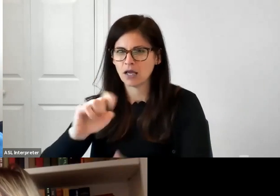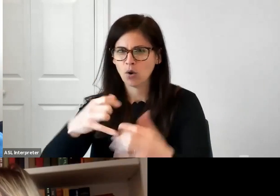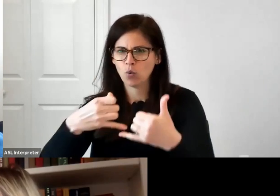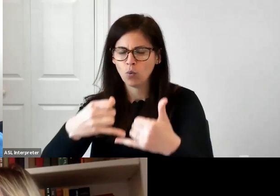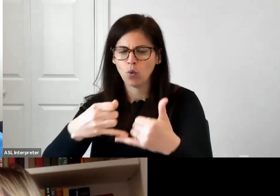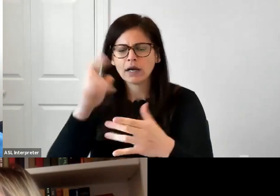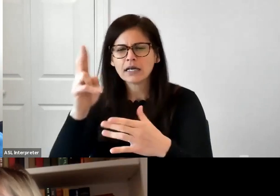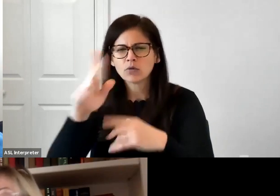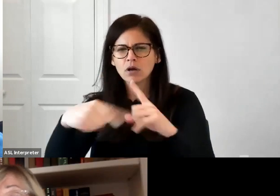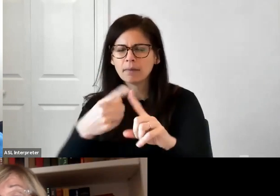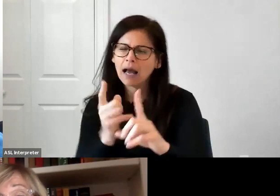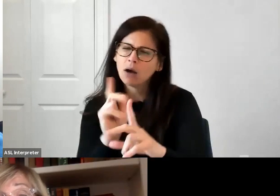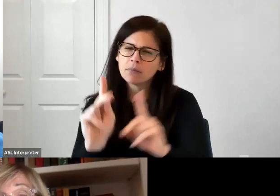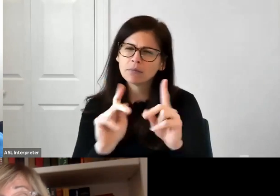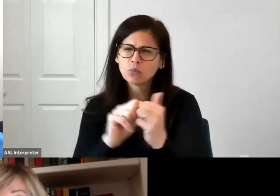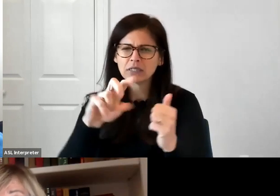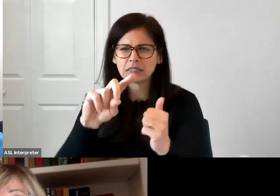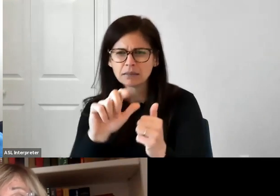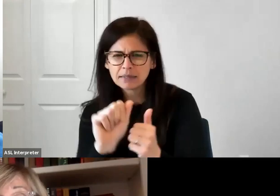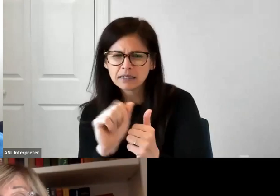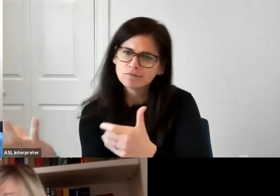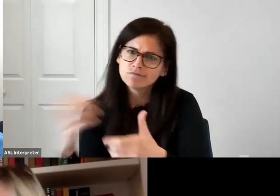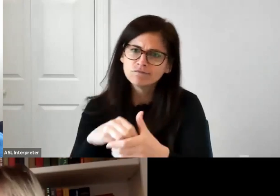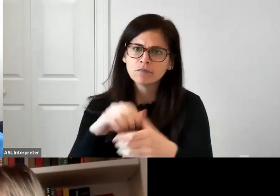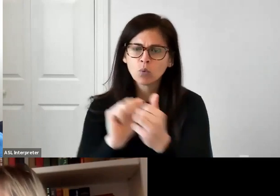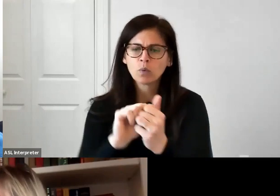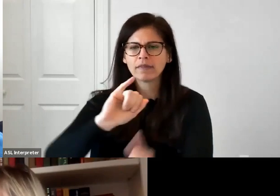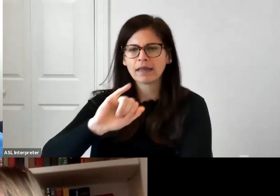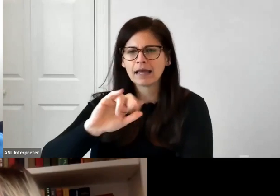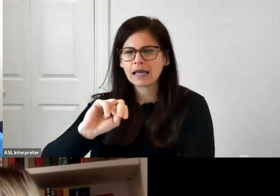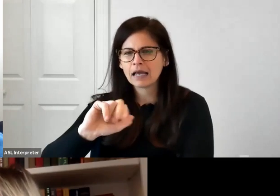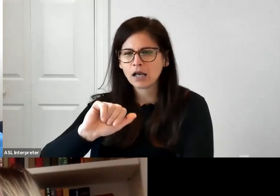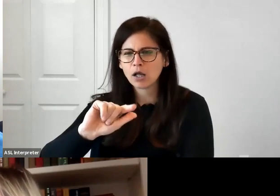with disabilities with inclusive, creative practices.